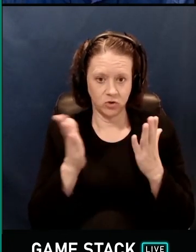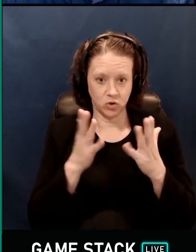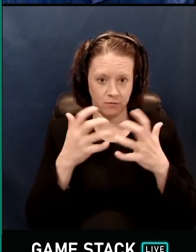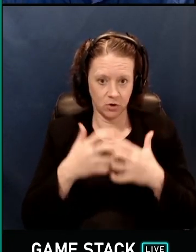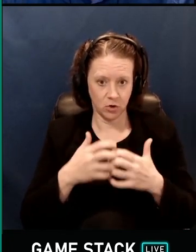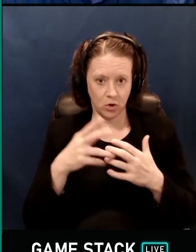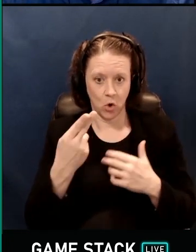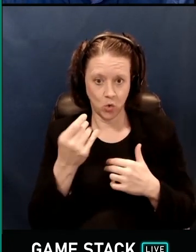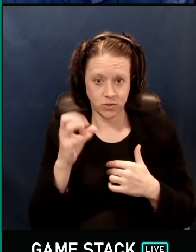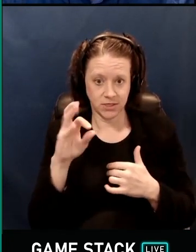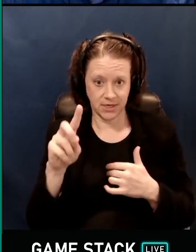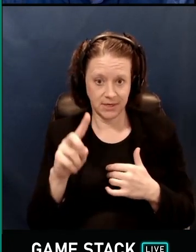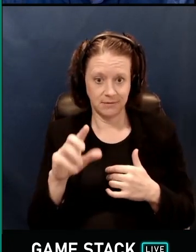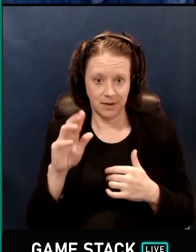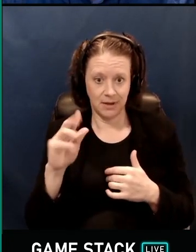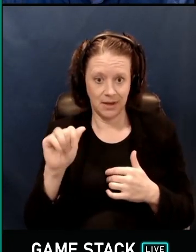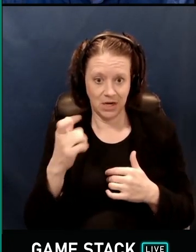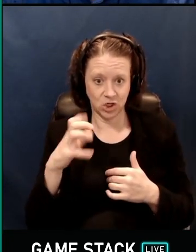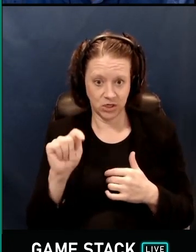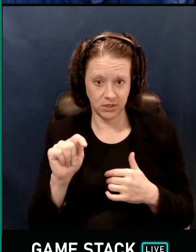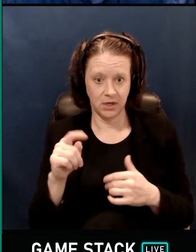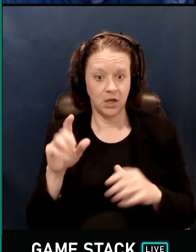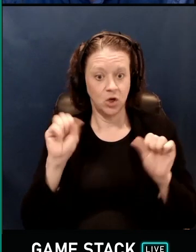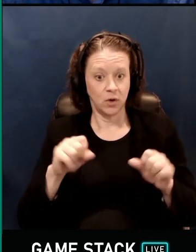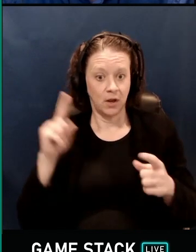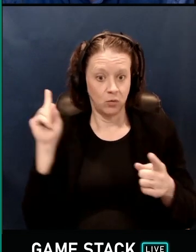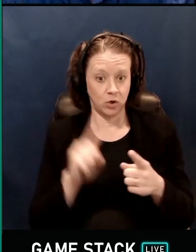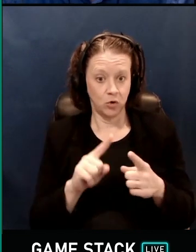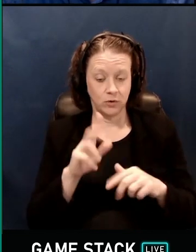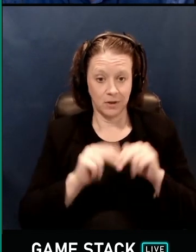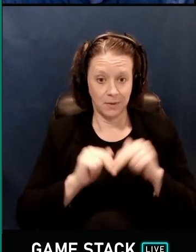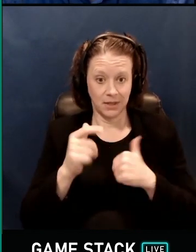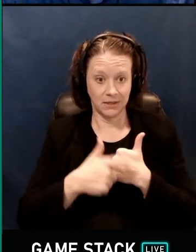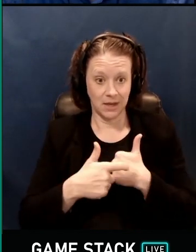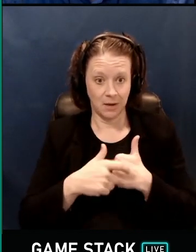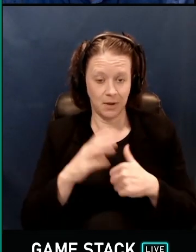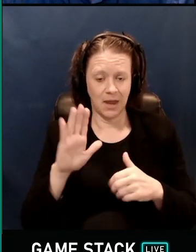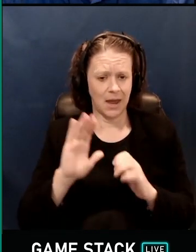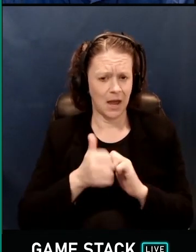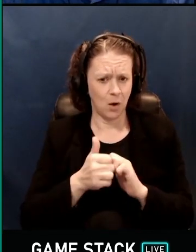You can reduce build time by pre-installing build tools